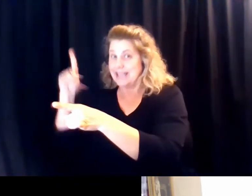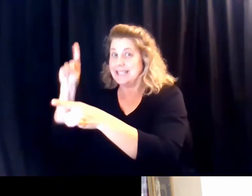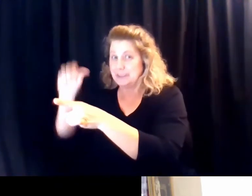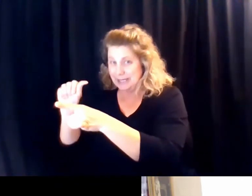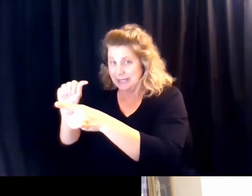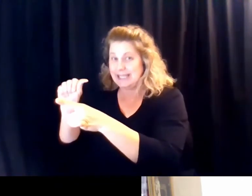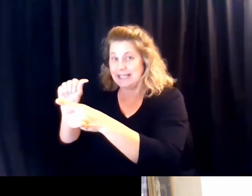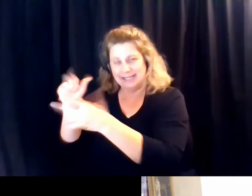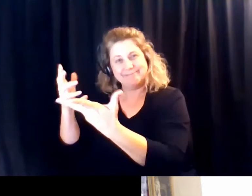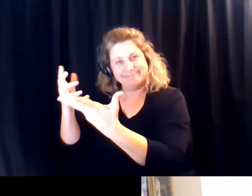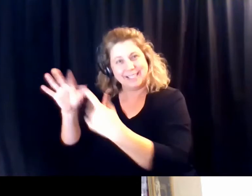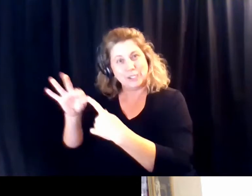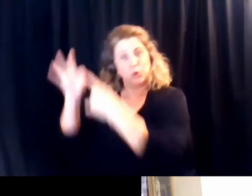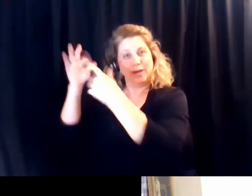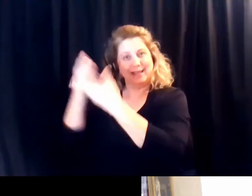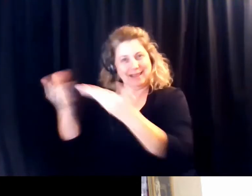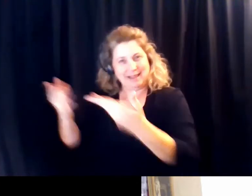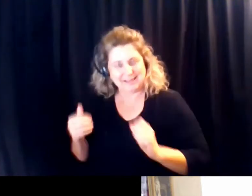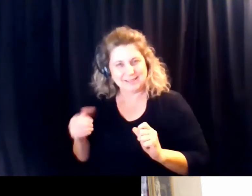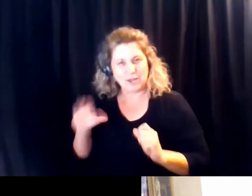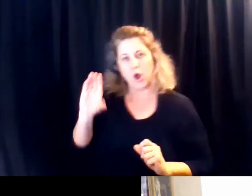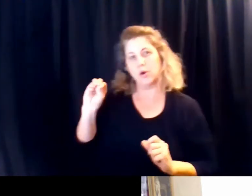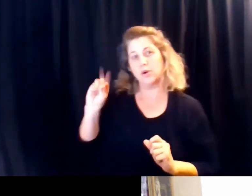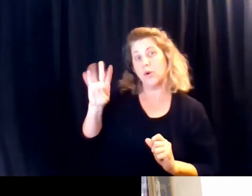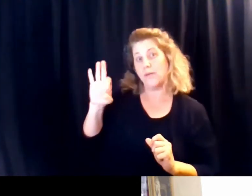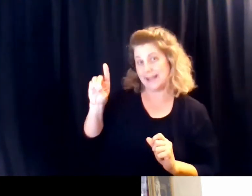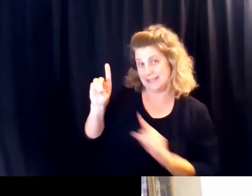Heather Dibblee: What barriers. Do you still face in your advocacy work today.